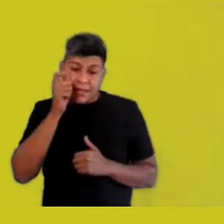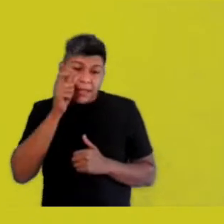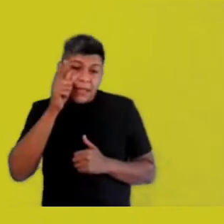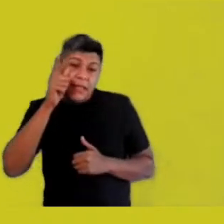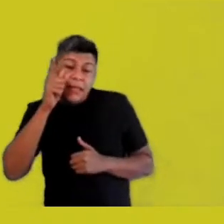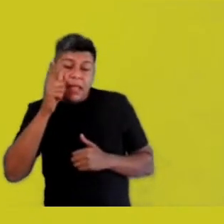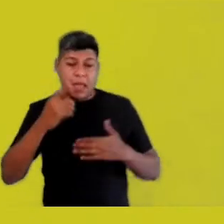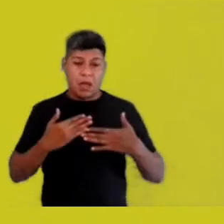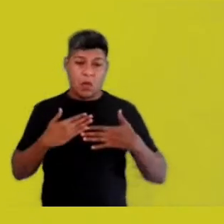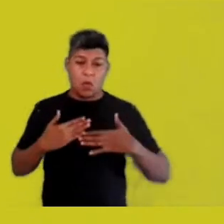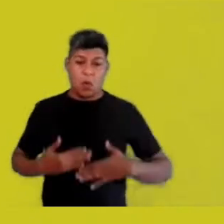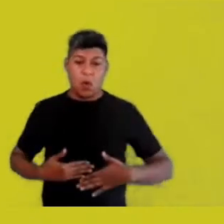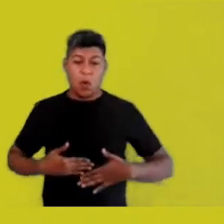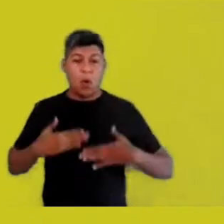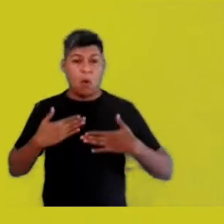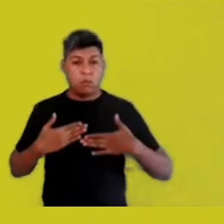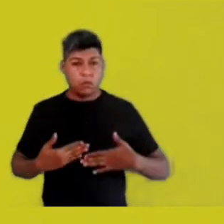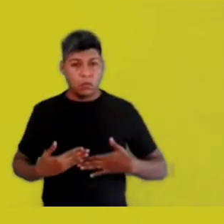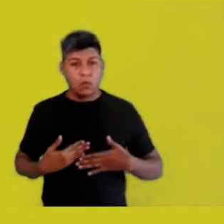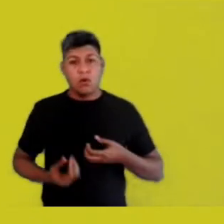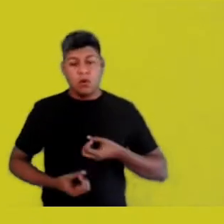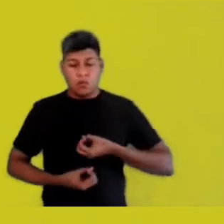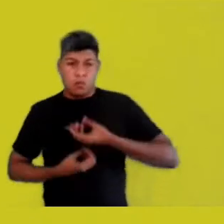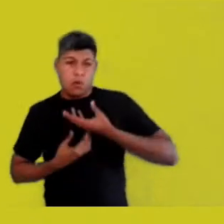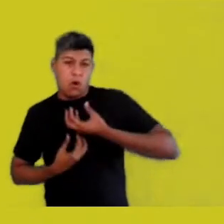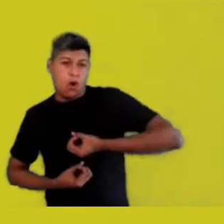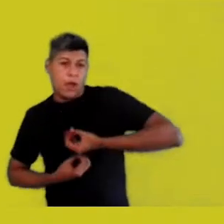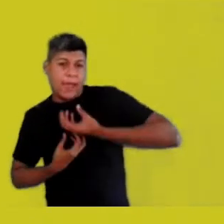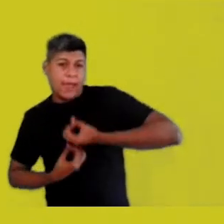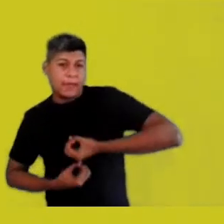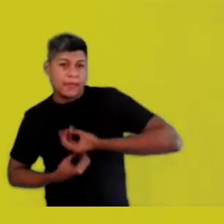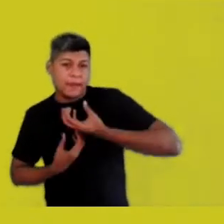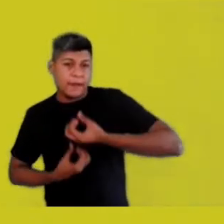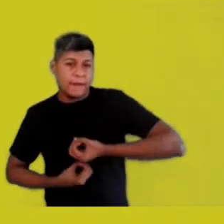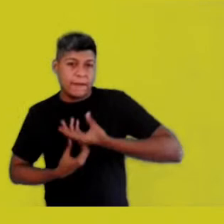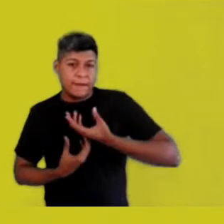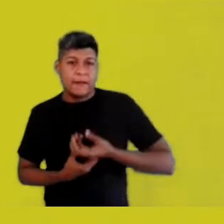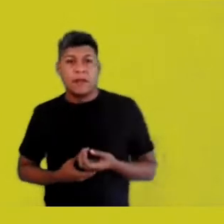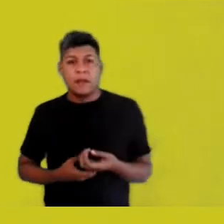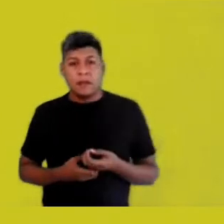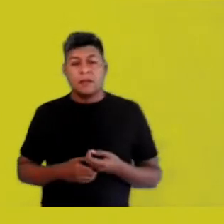of presences, of poetics, of ethics, of leaves, of forests,